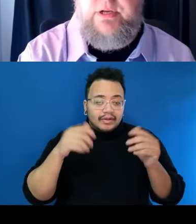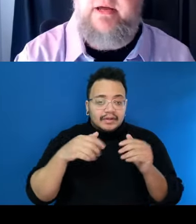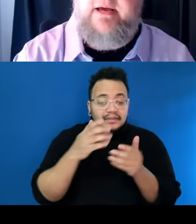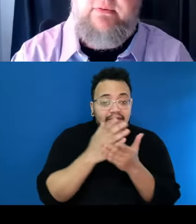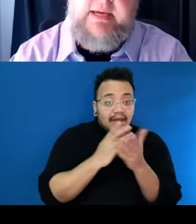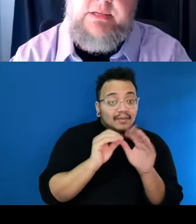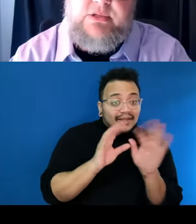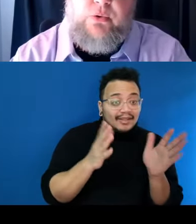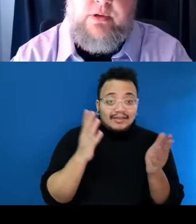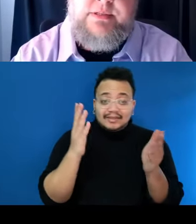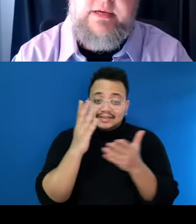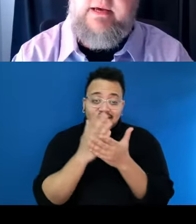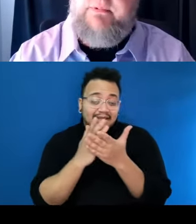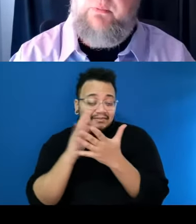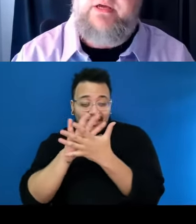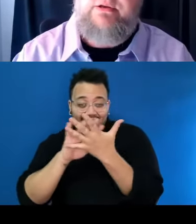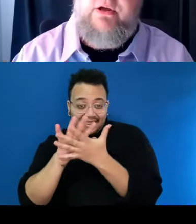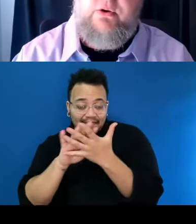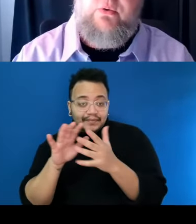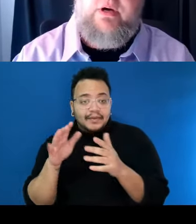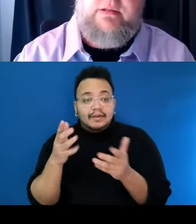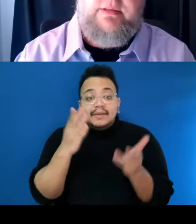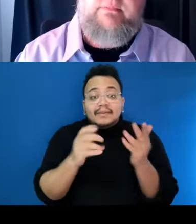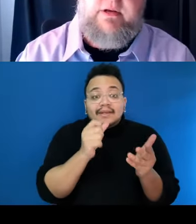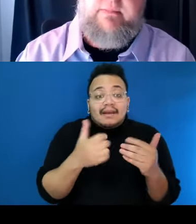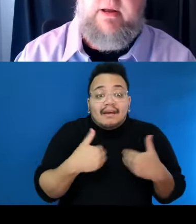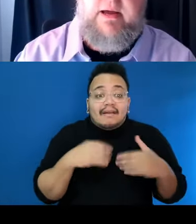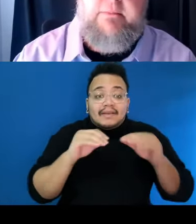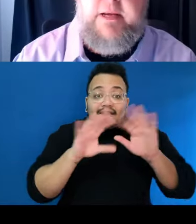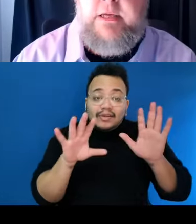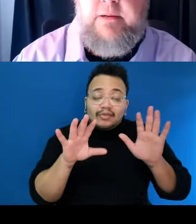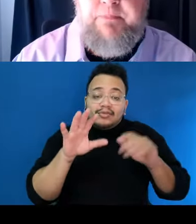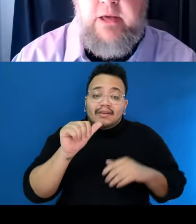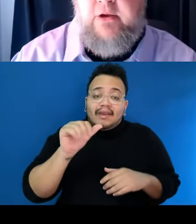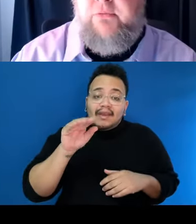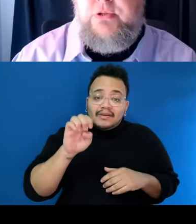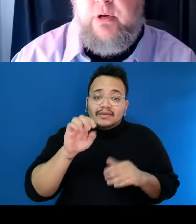so we don't have ACE scores, but we can know a little bit about how many folks